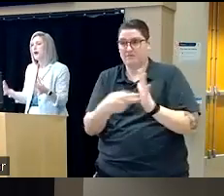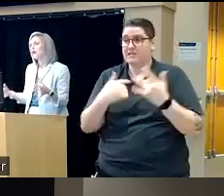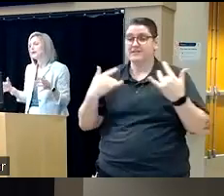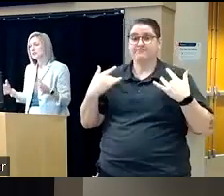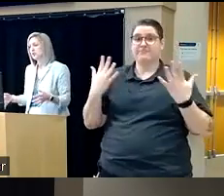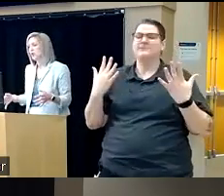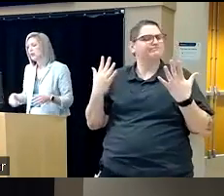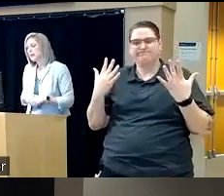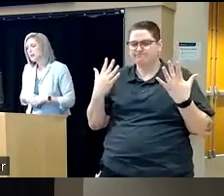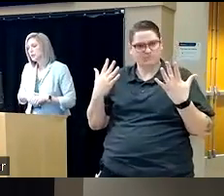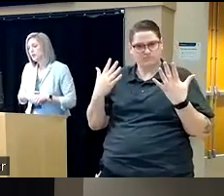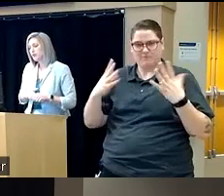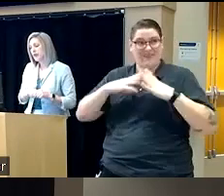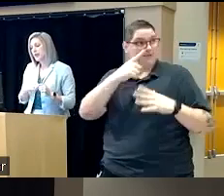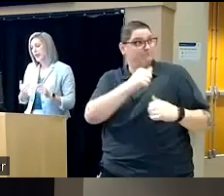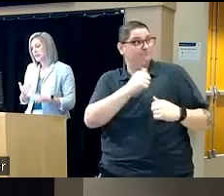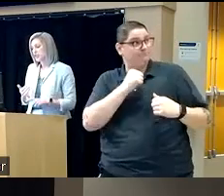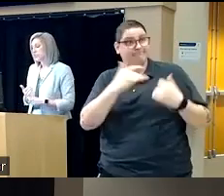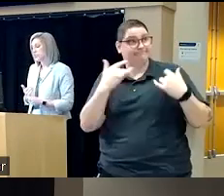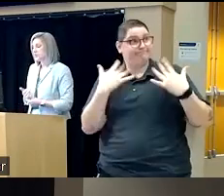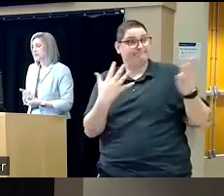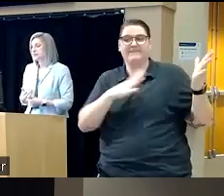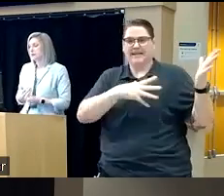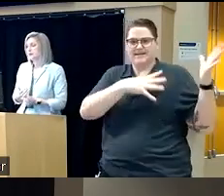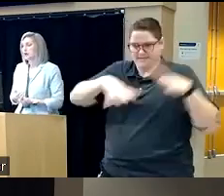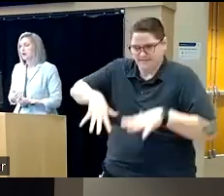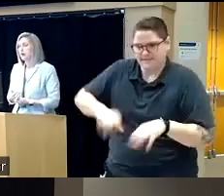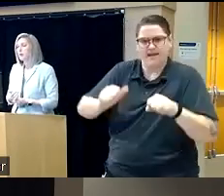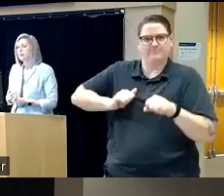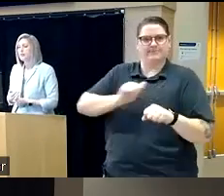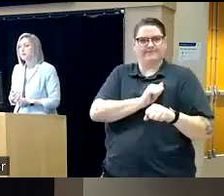power and control so we've created an educational series that I'm going to talk about briefly